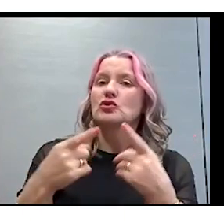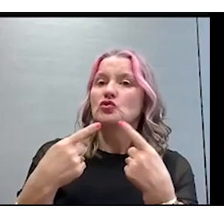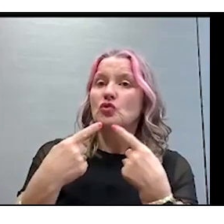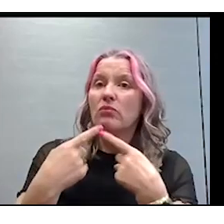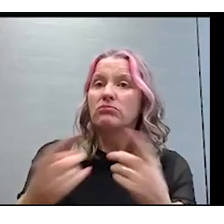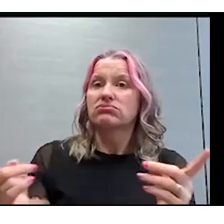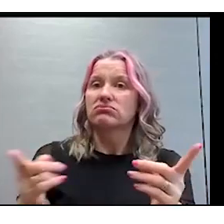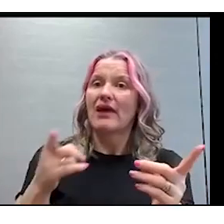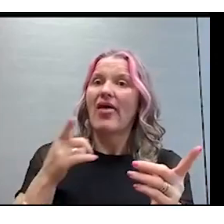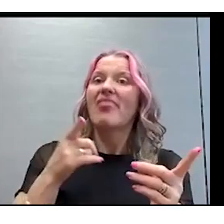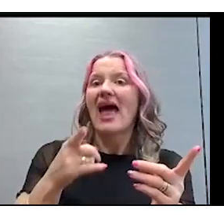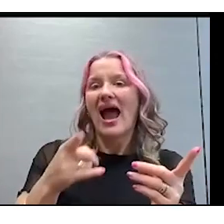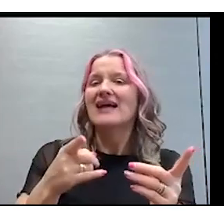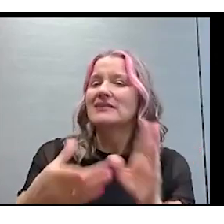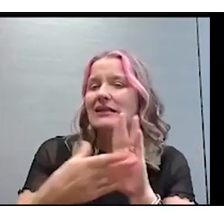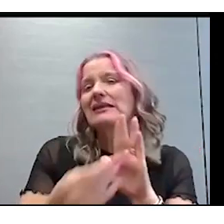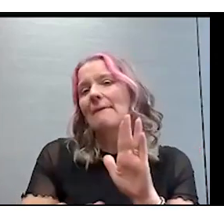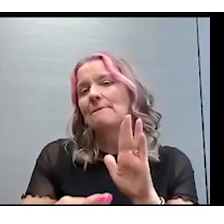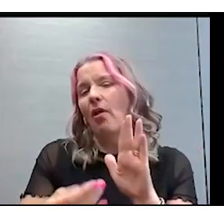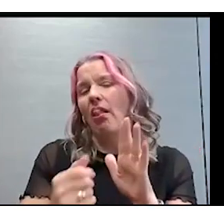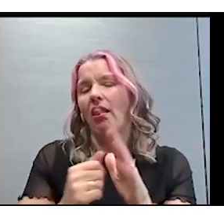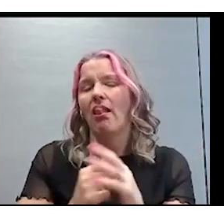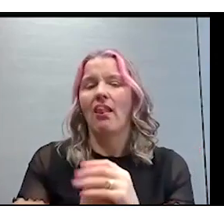That's a very simple example. Obviously can apply to everything